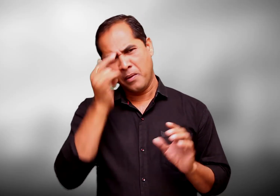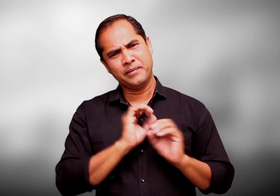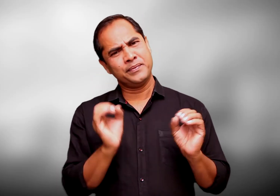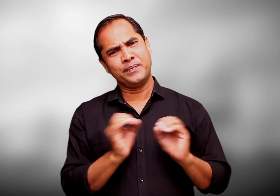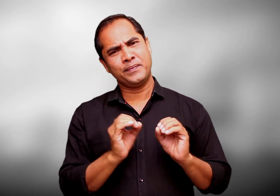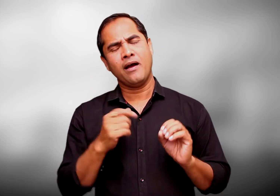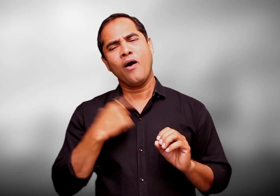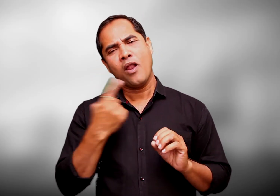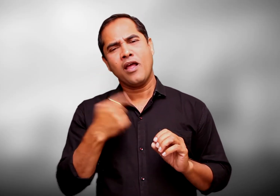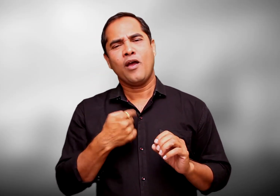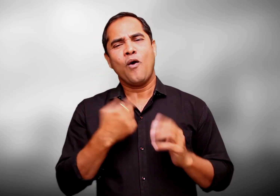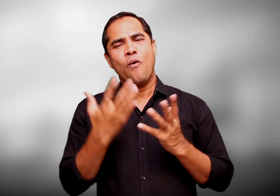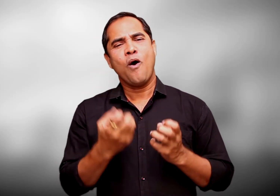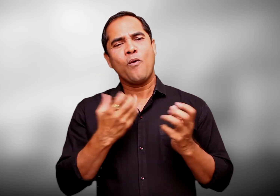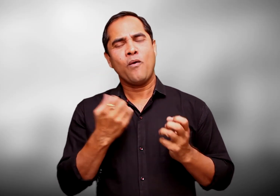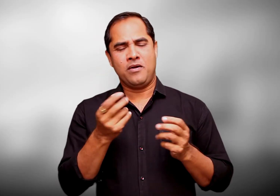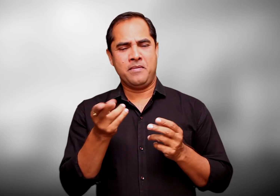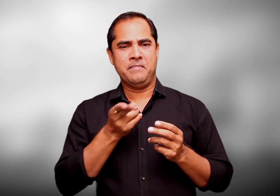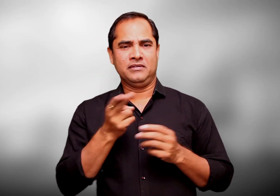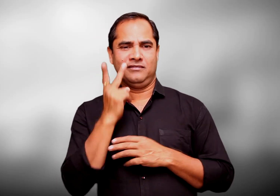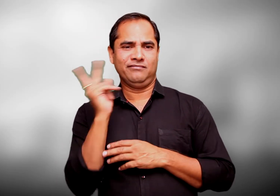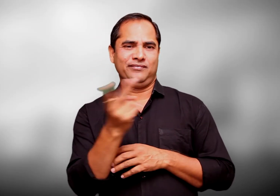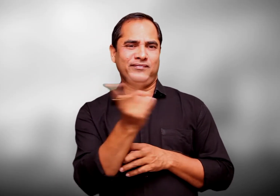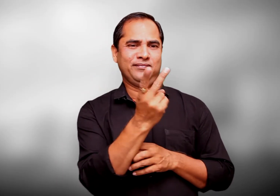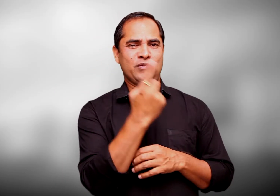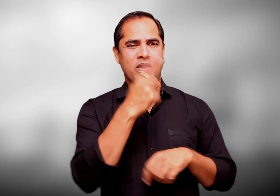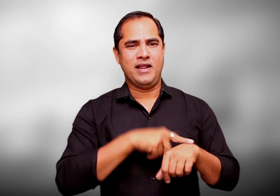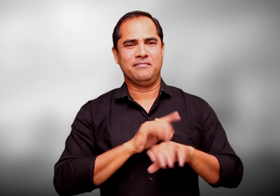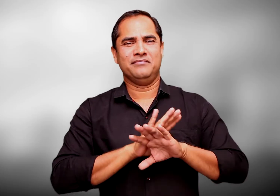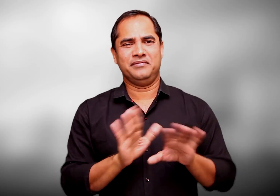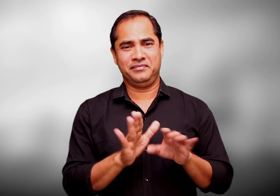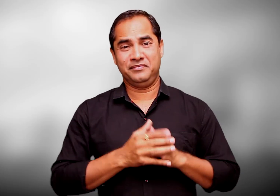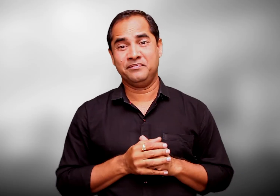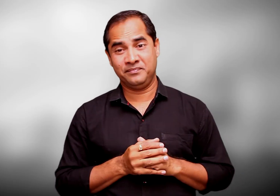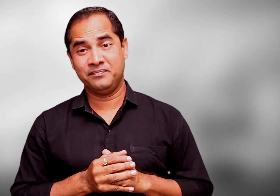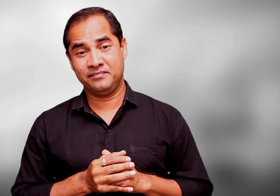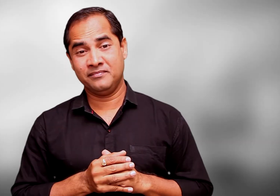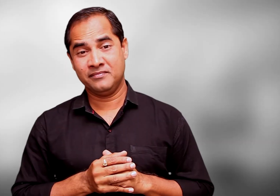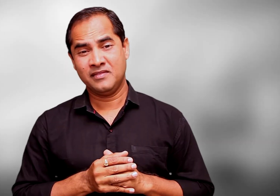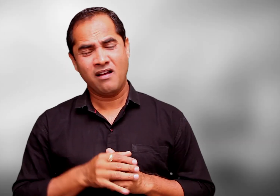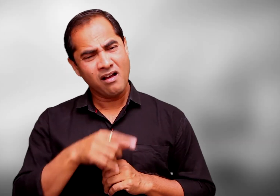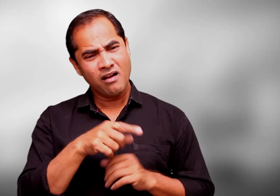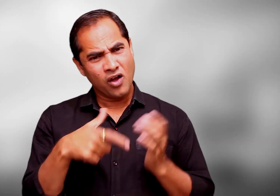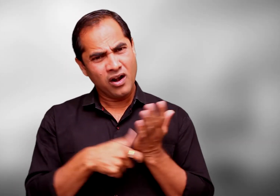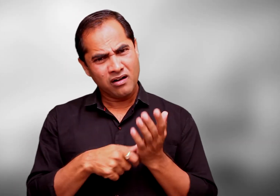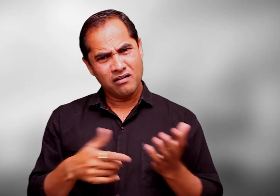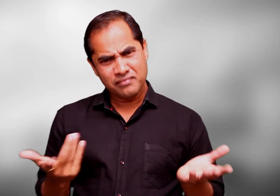matter, I just felt like having a bus ride, that's all.' 'Don't you want to have a